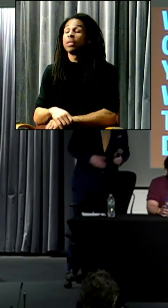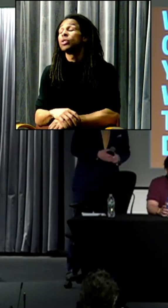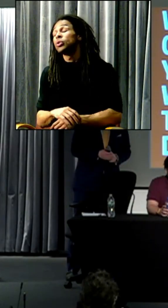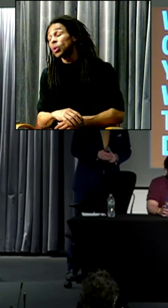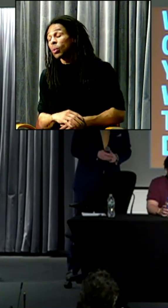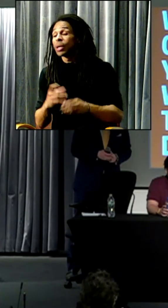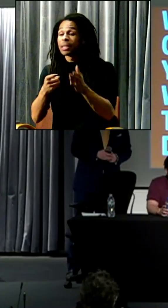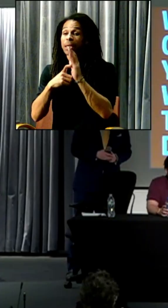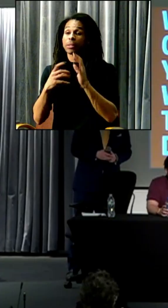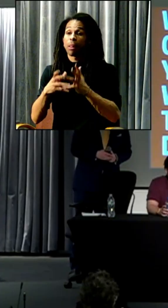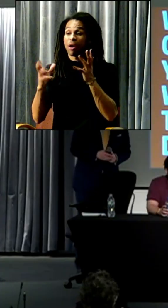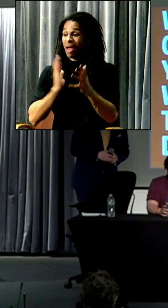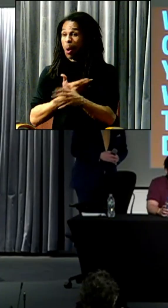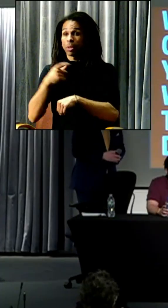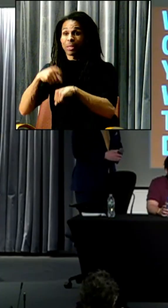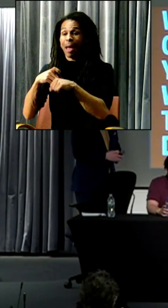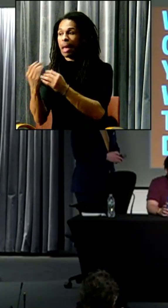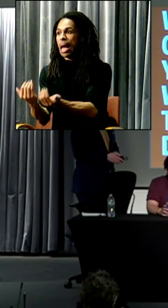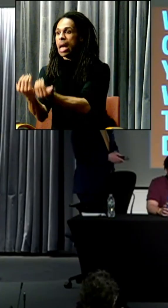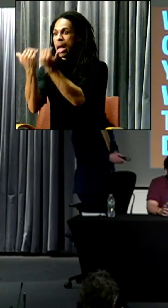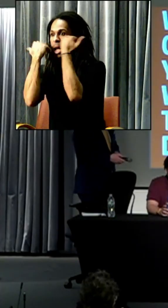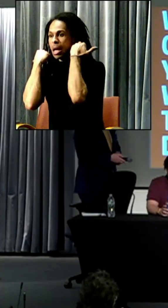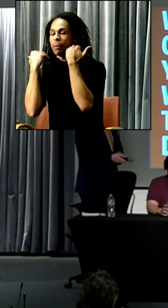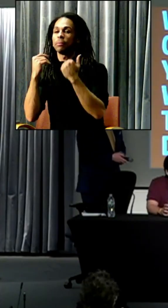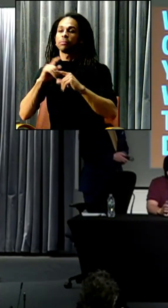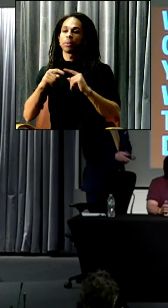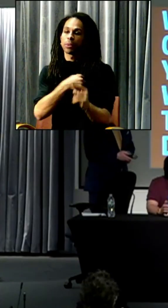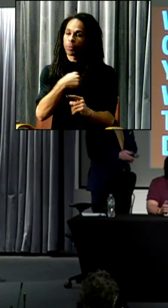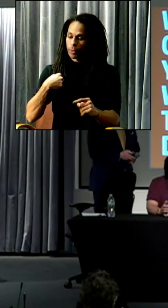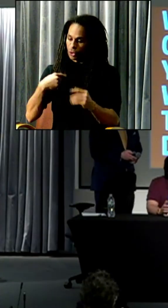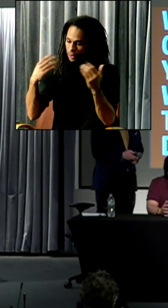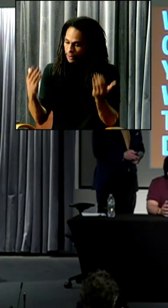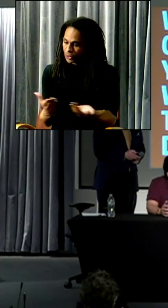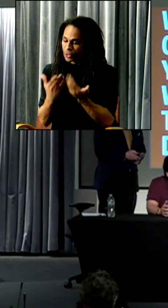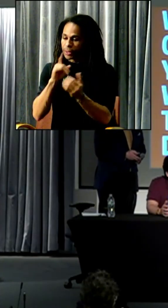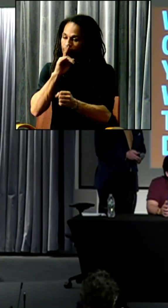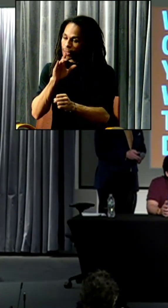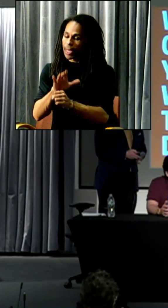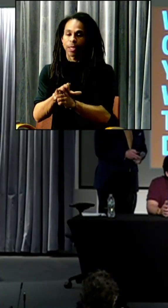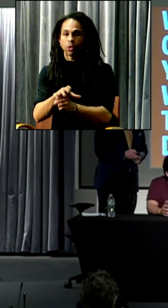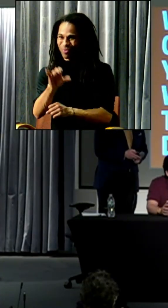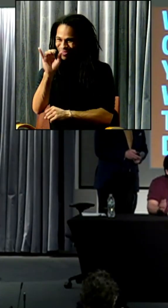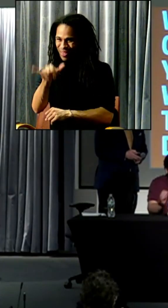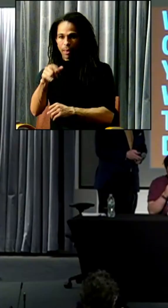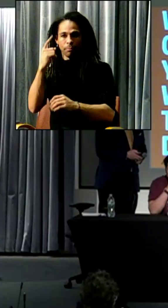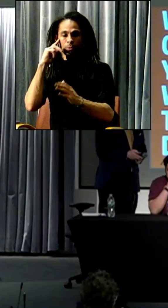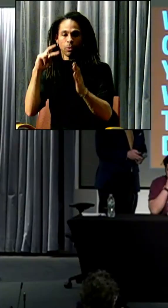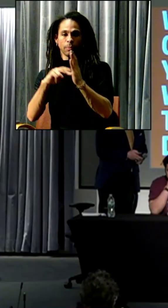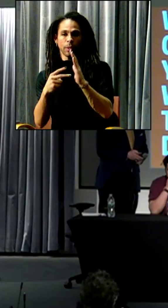And if you're the person making the decisions in the future, this is the outcome of those decisions you're making.